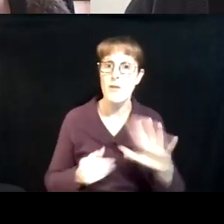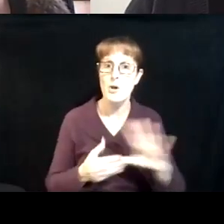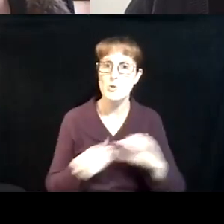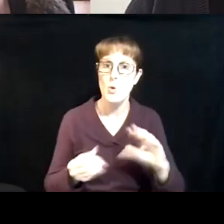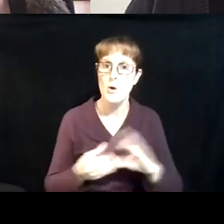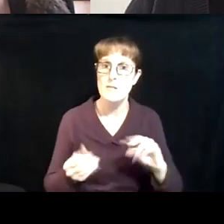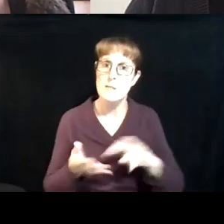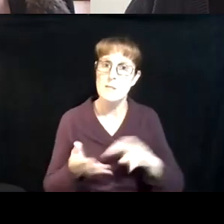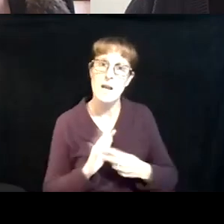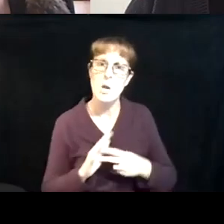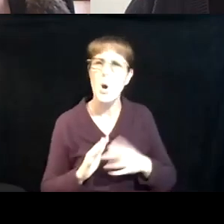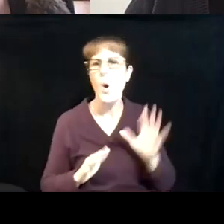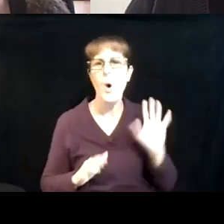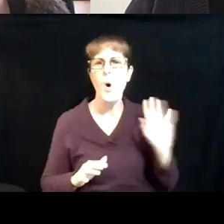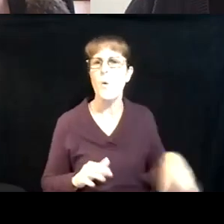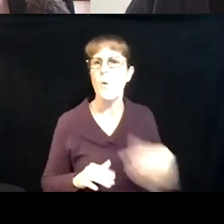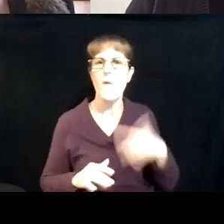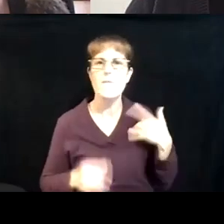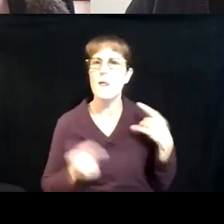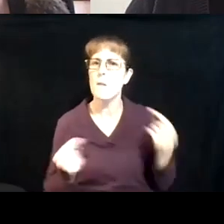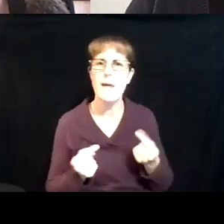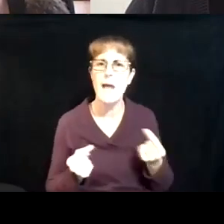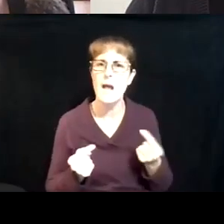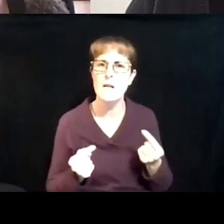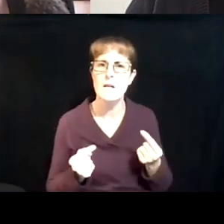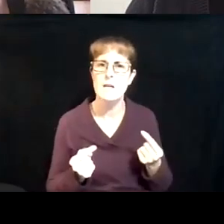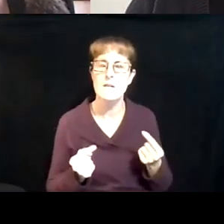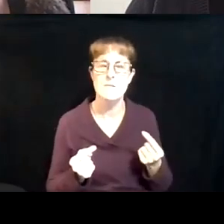What group of people also lacks insight?